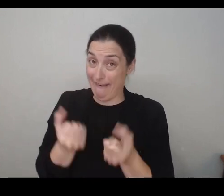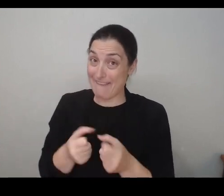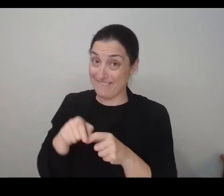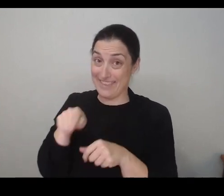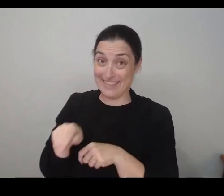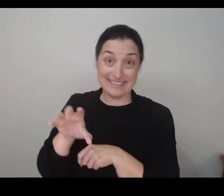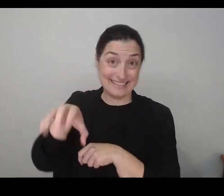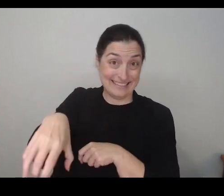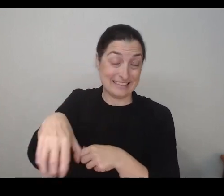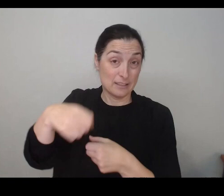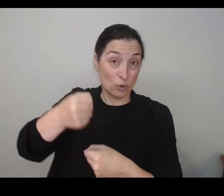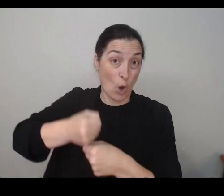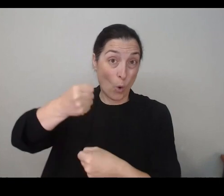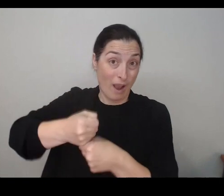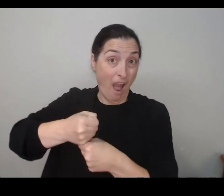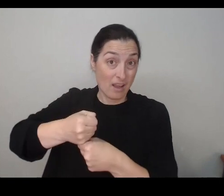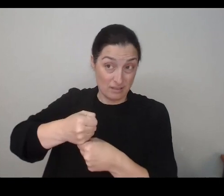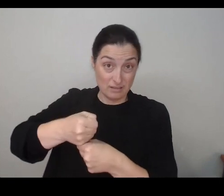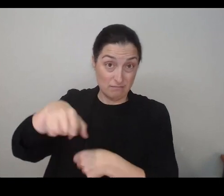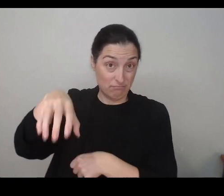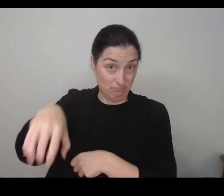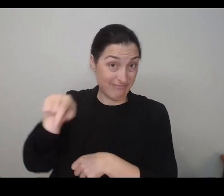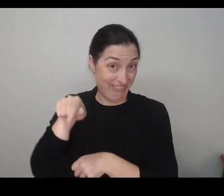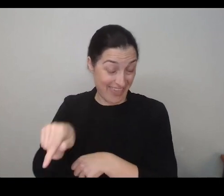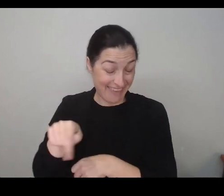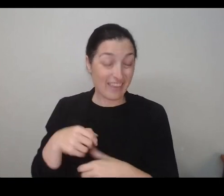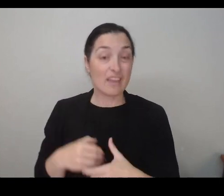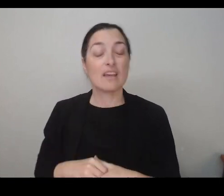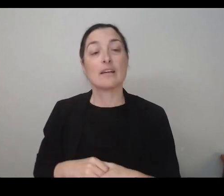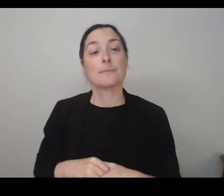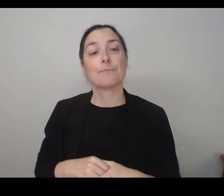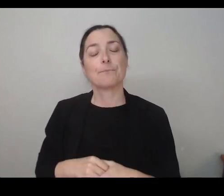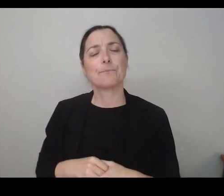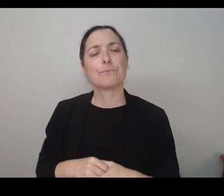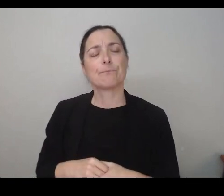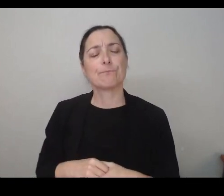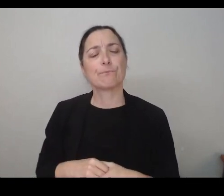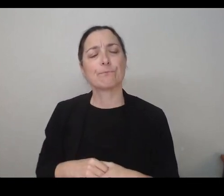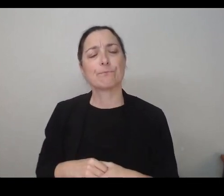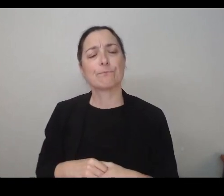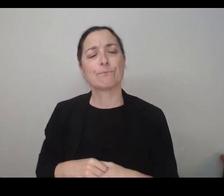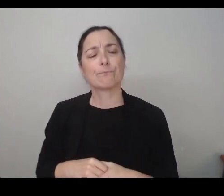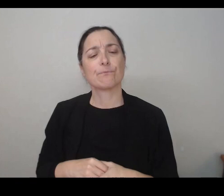coming in few years. And it was a huge job to choose